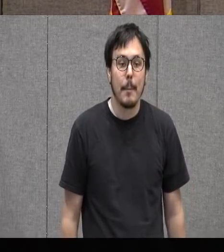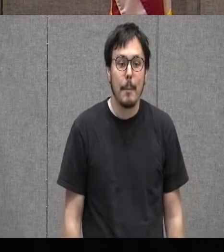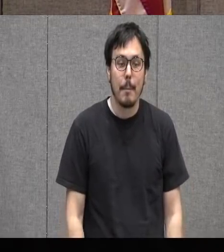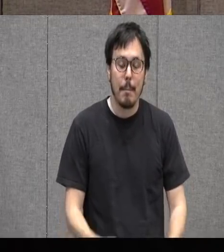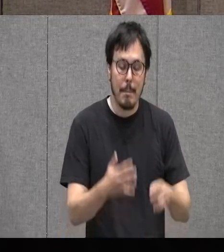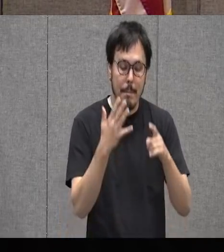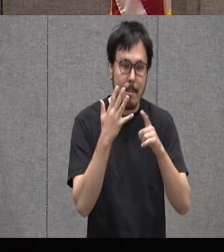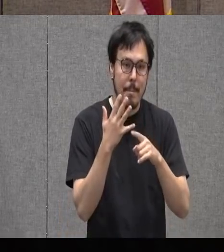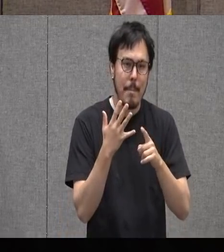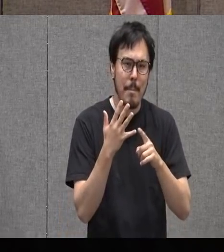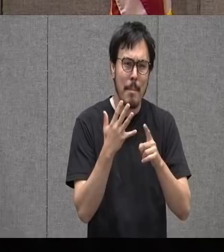Why?